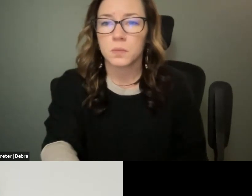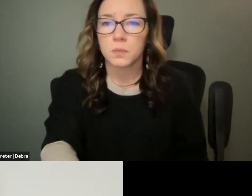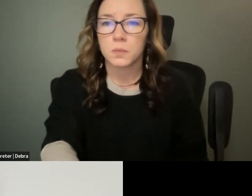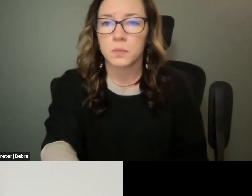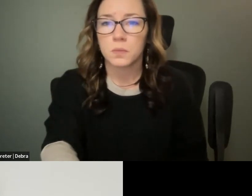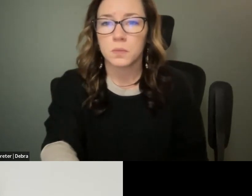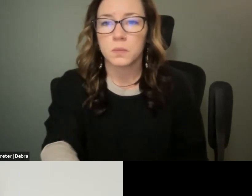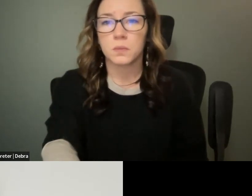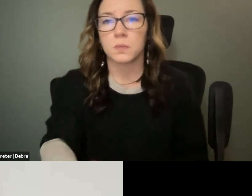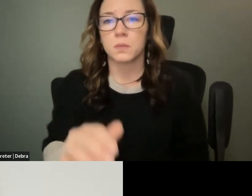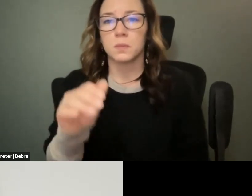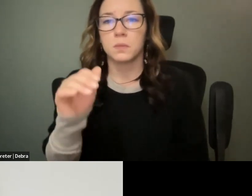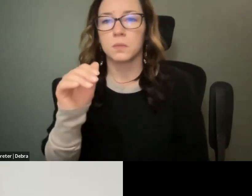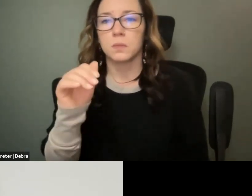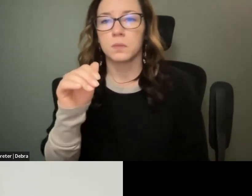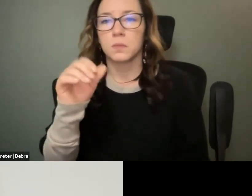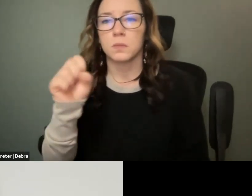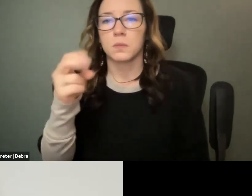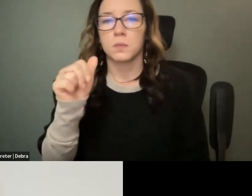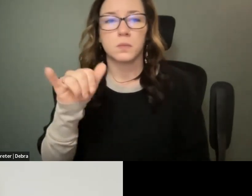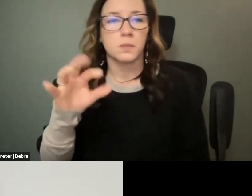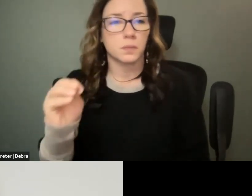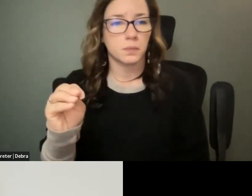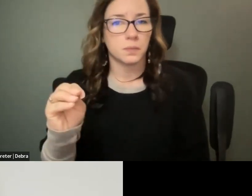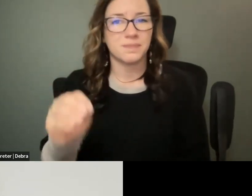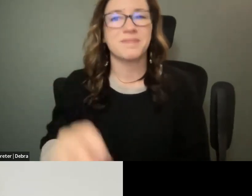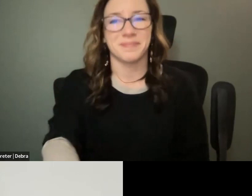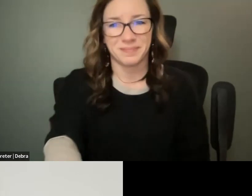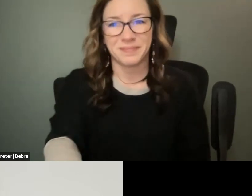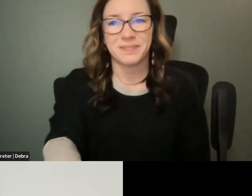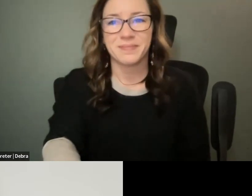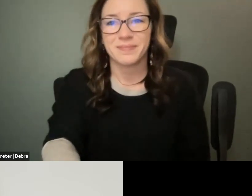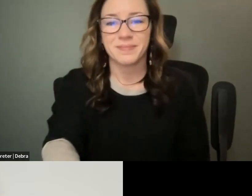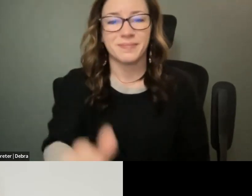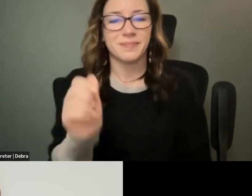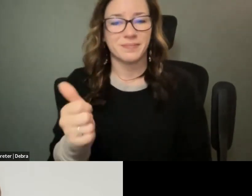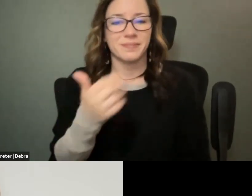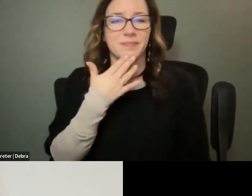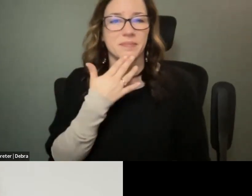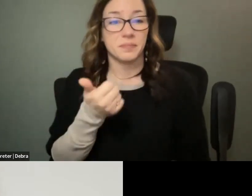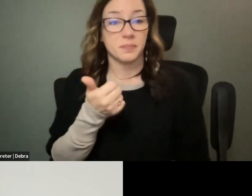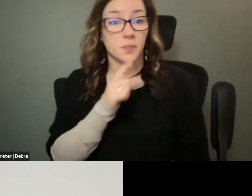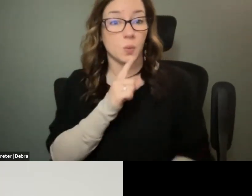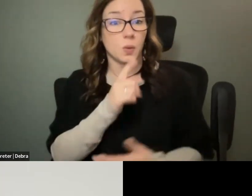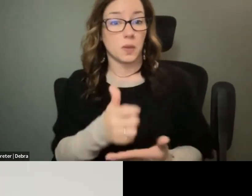Hashem yeah can you hear me uh yes we can okay